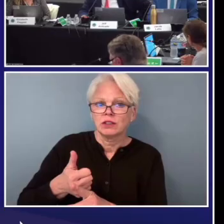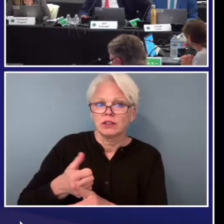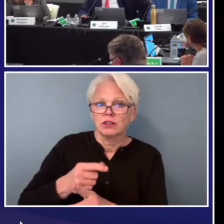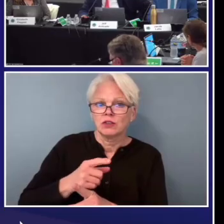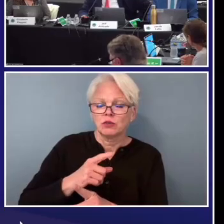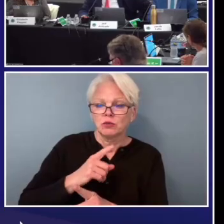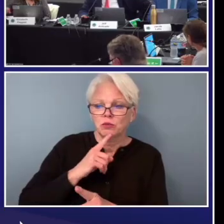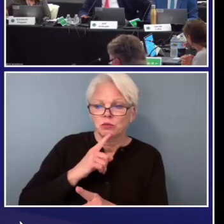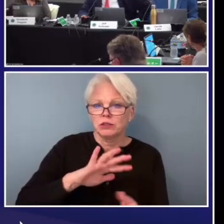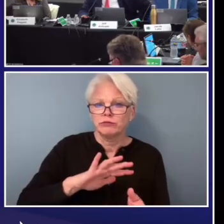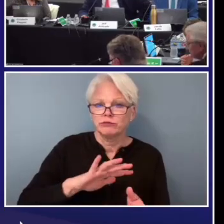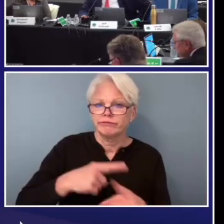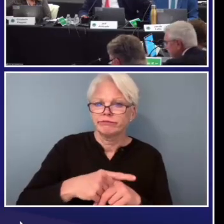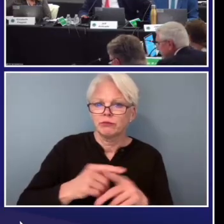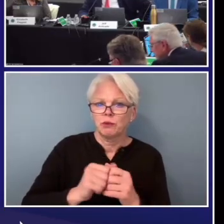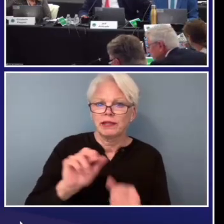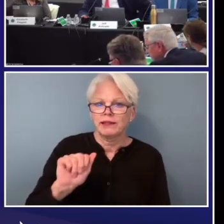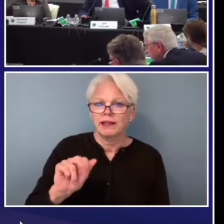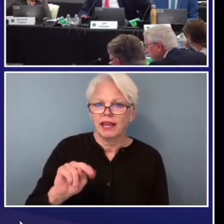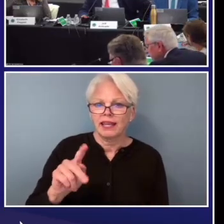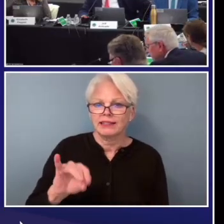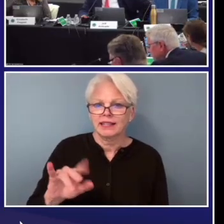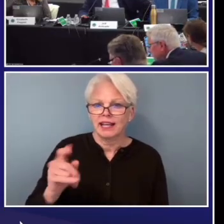I mean, I, the only thing I can, you know, I don't